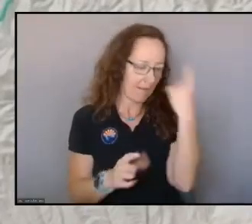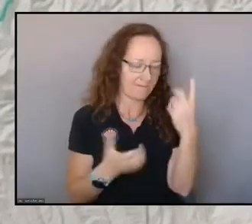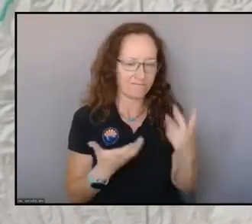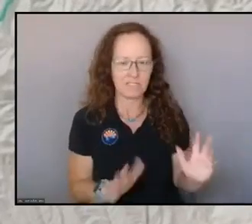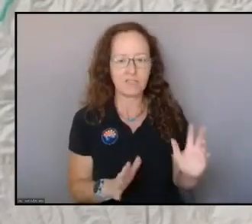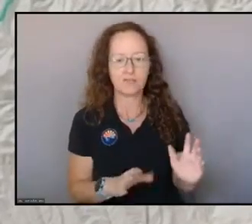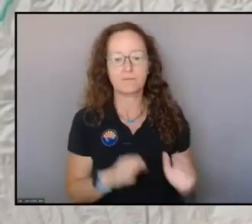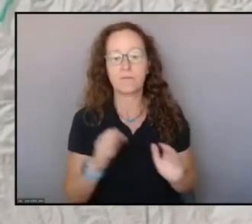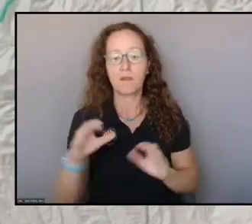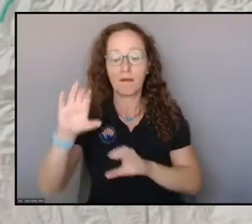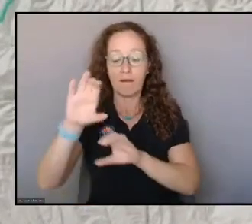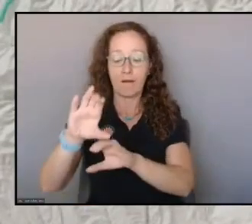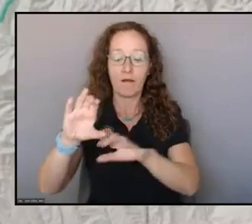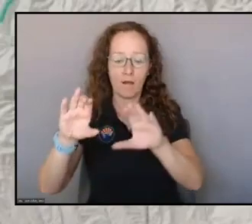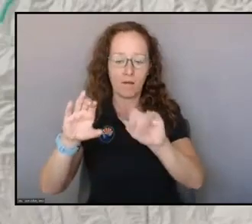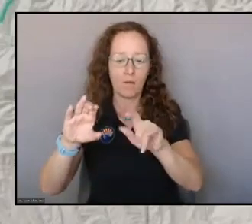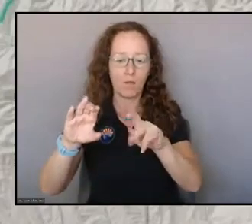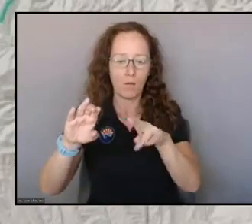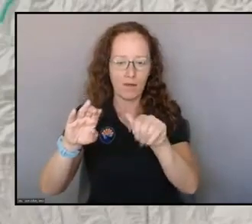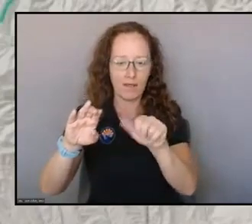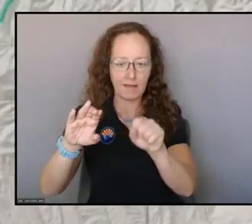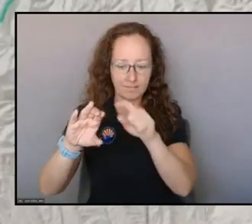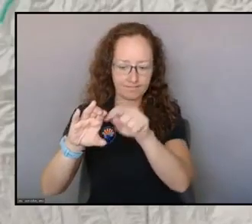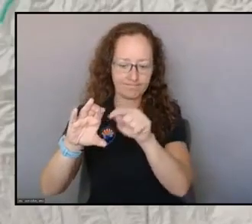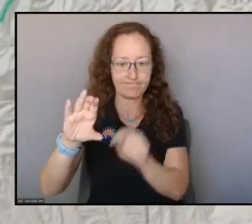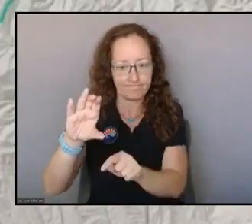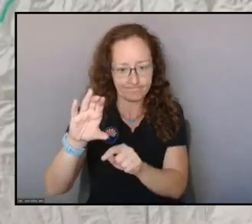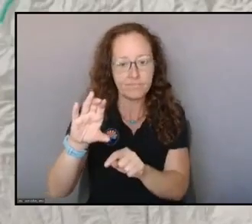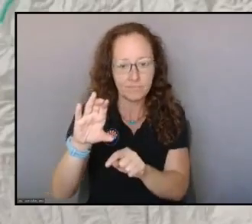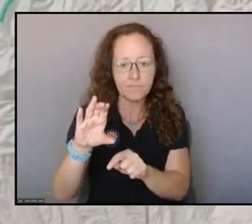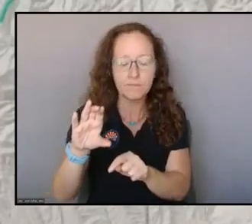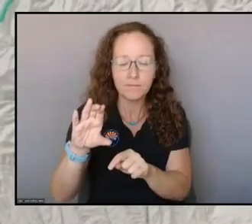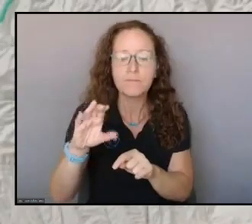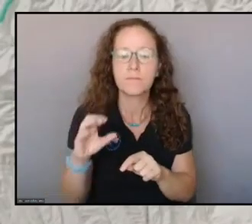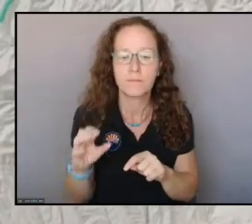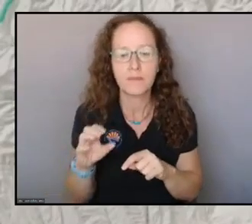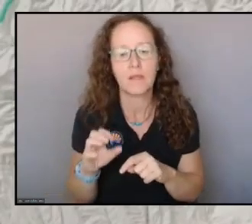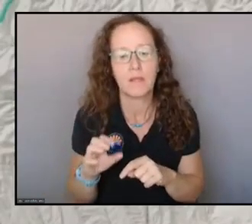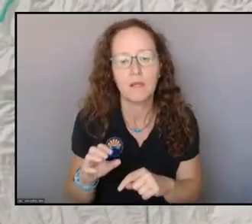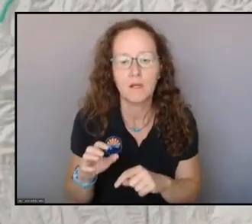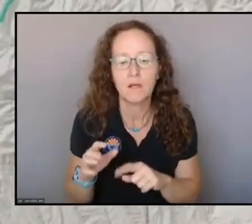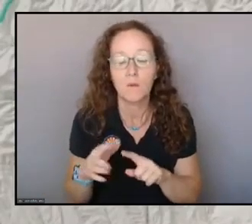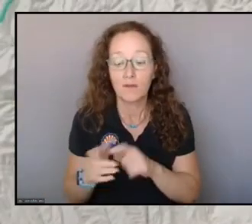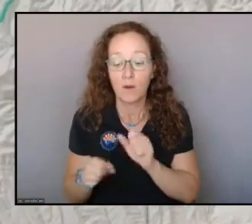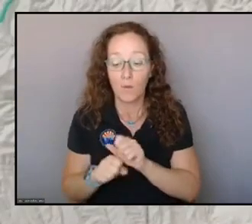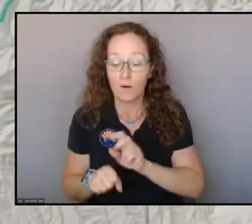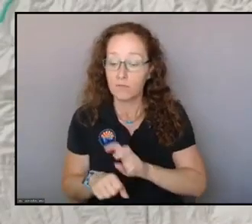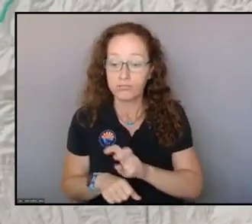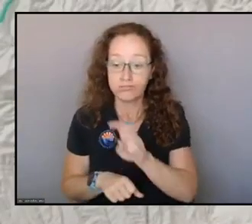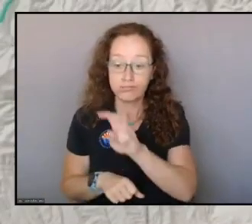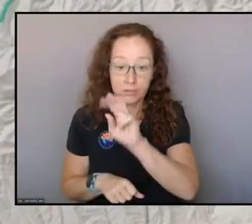DOWN THERE IN UPPER AND LOWER COLINAS AREAS, PROGRESSING NORTHWARD, WE DO HAVE FOLKS OUT THERE.